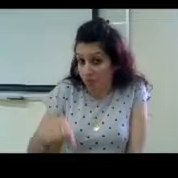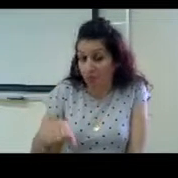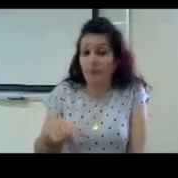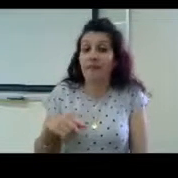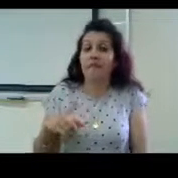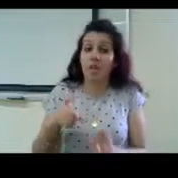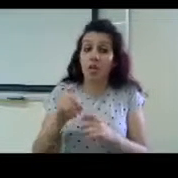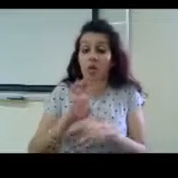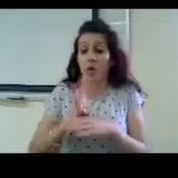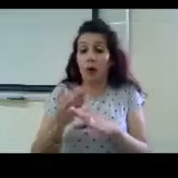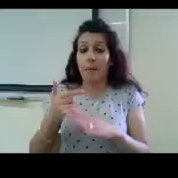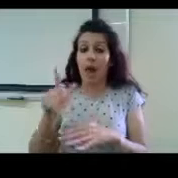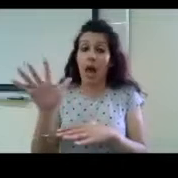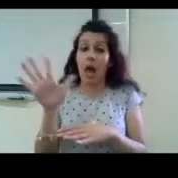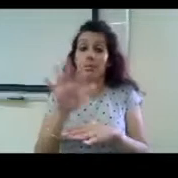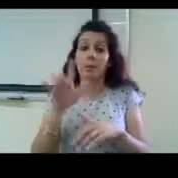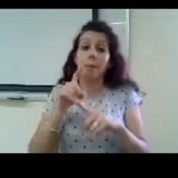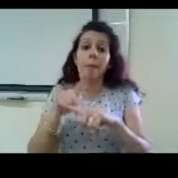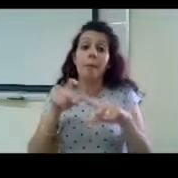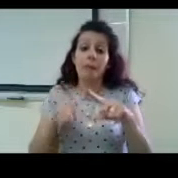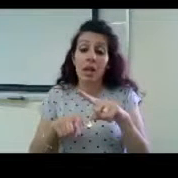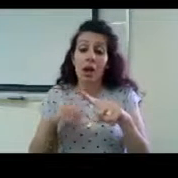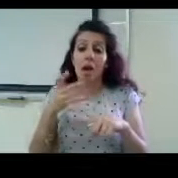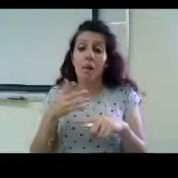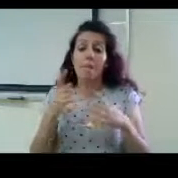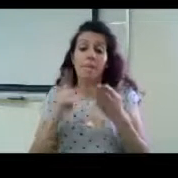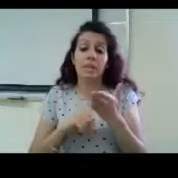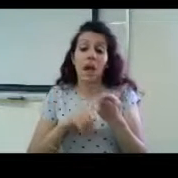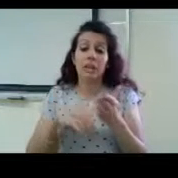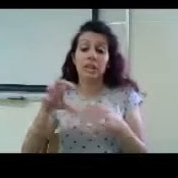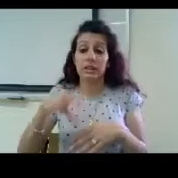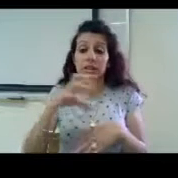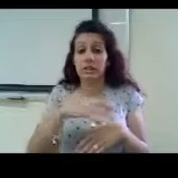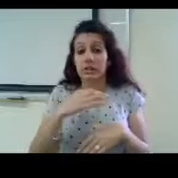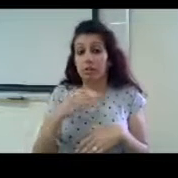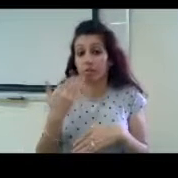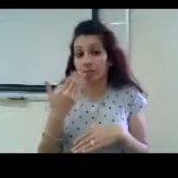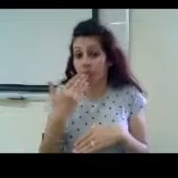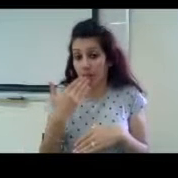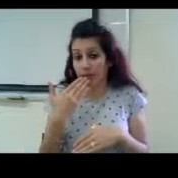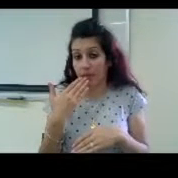children because of their family situations where possibly parents have